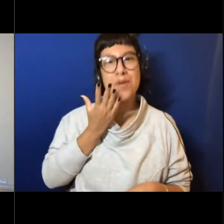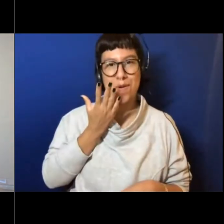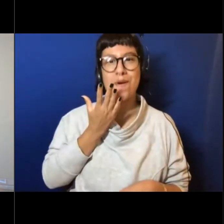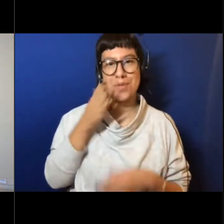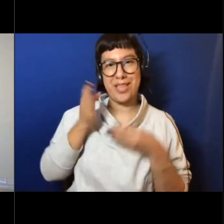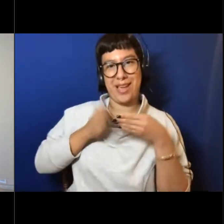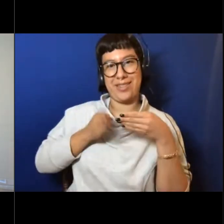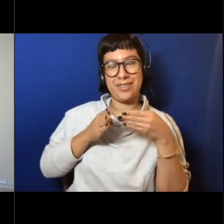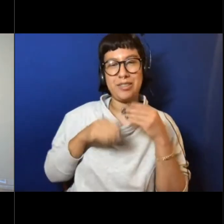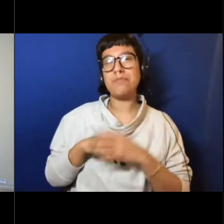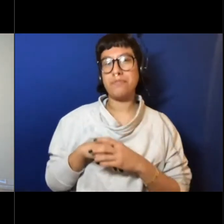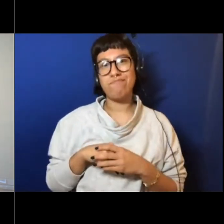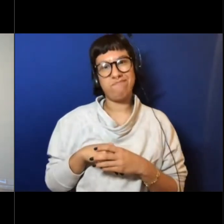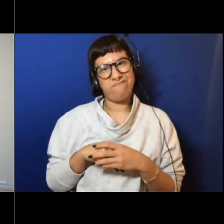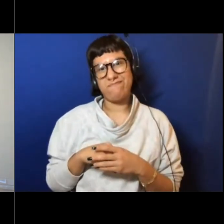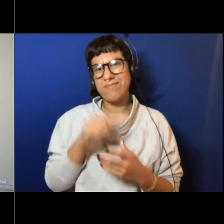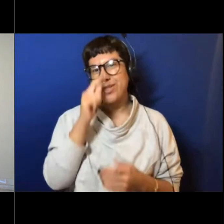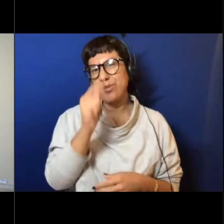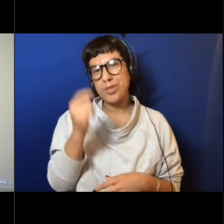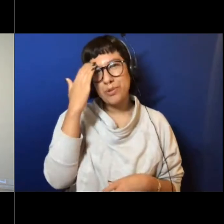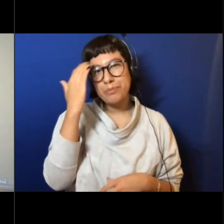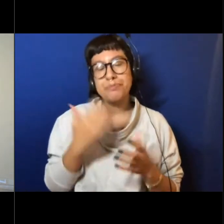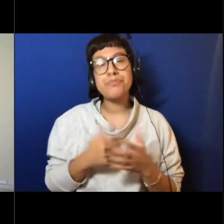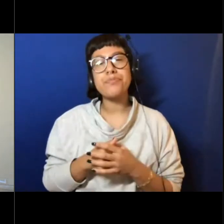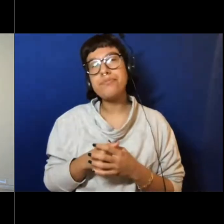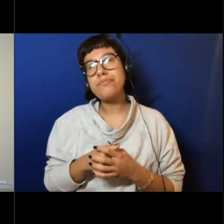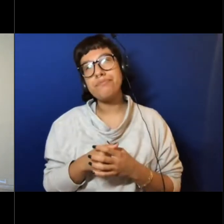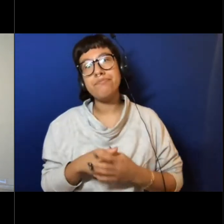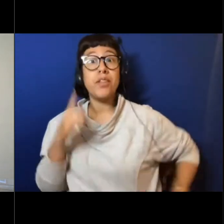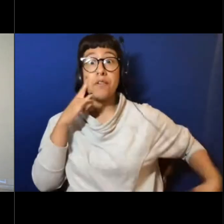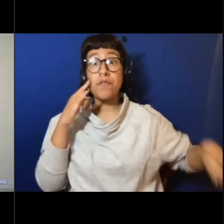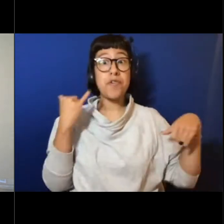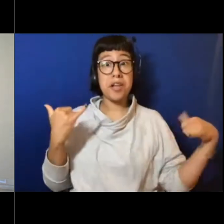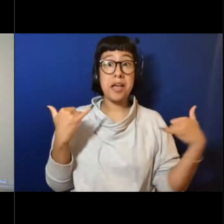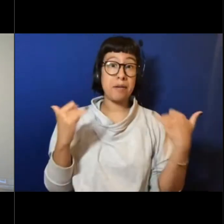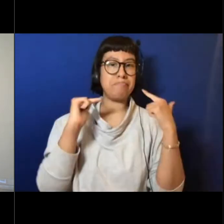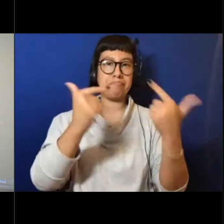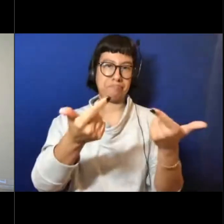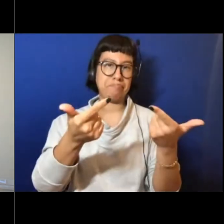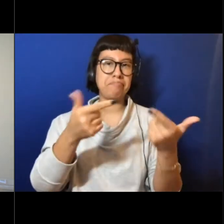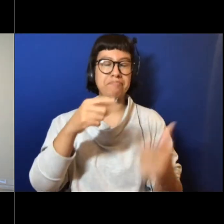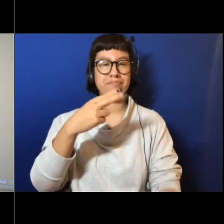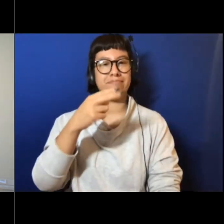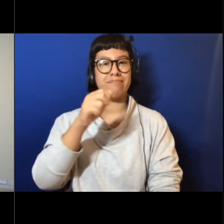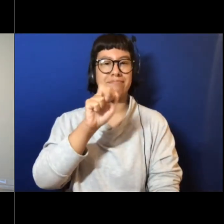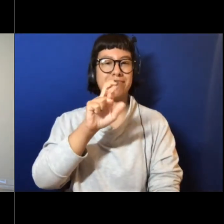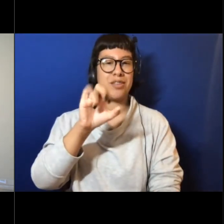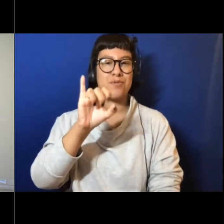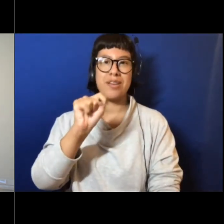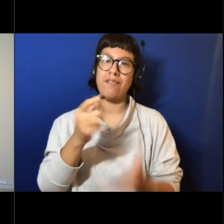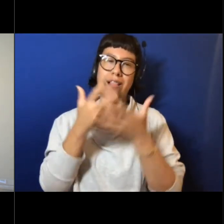because that would be interesting. But for now, I'm going to hand it back to you Harriet, 'cause I know you have a lot to share with us.